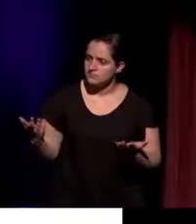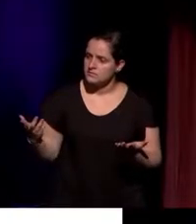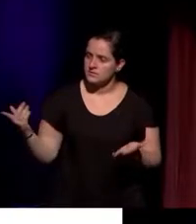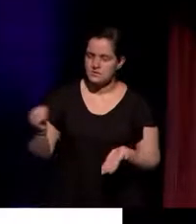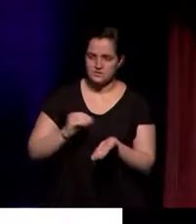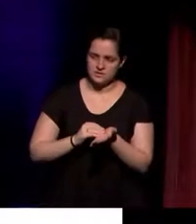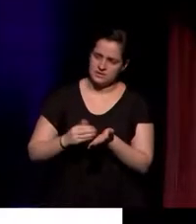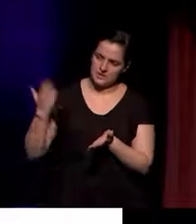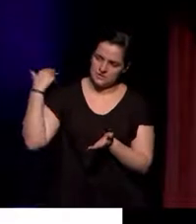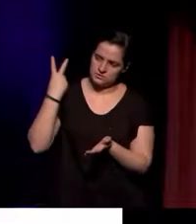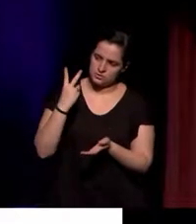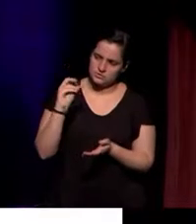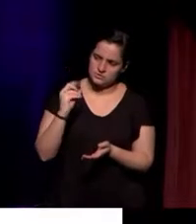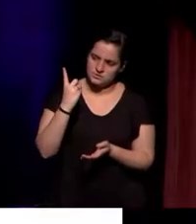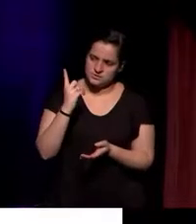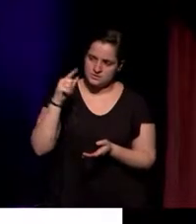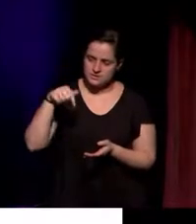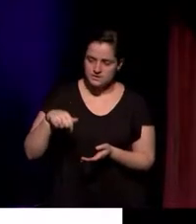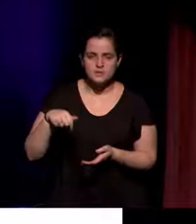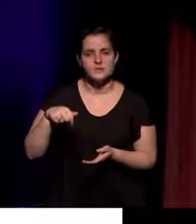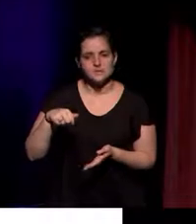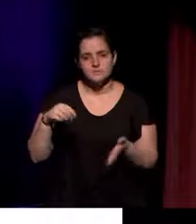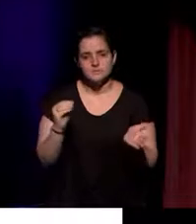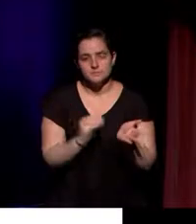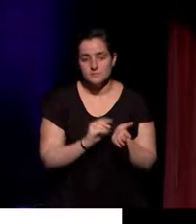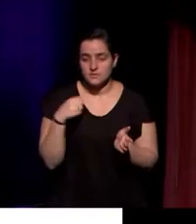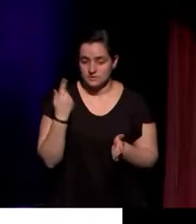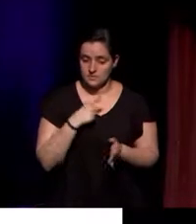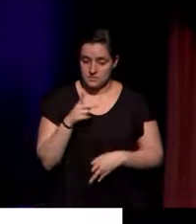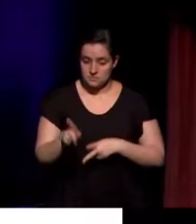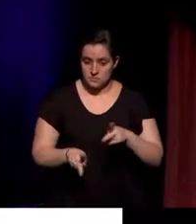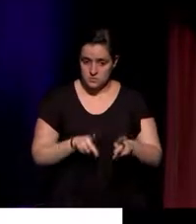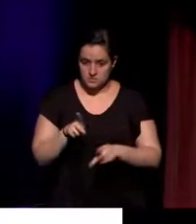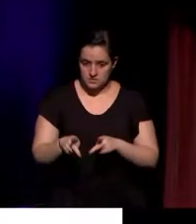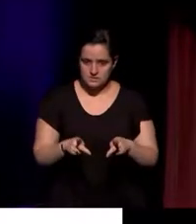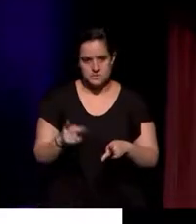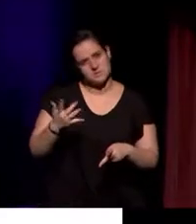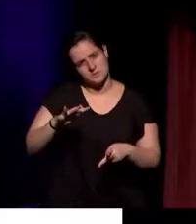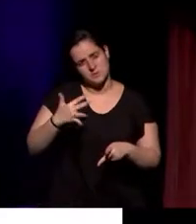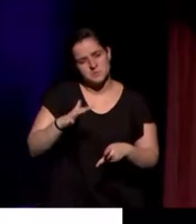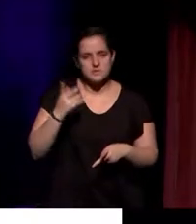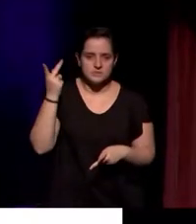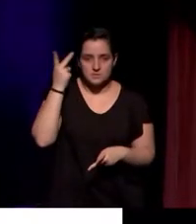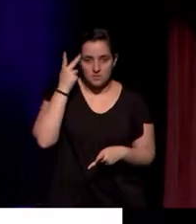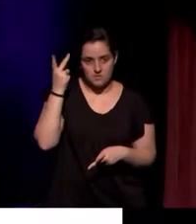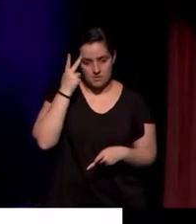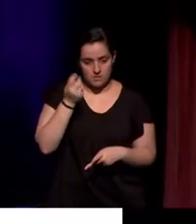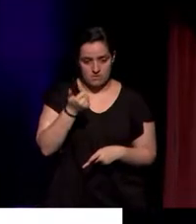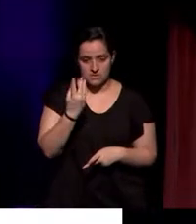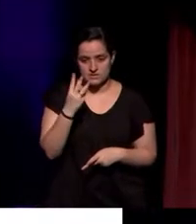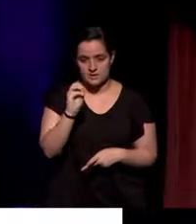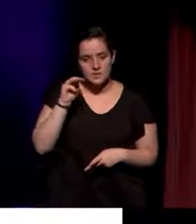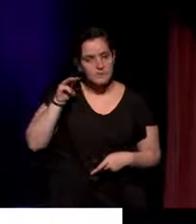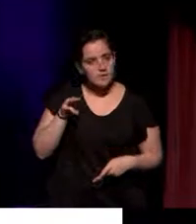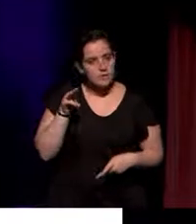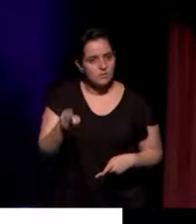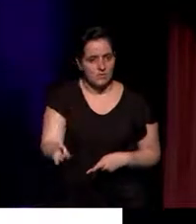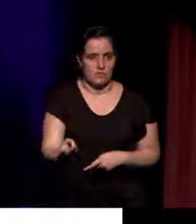which was in 2017, we have a population more or less from São Paulo, almost 30 million inhabitants,